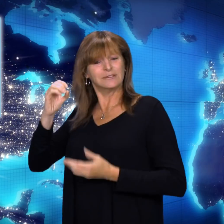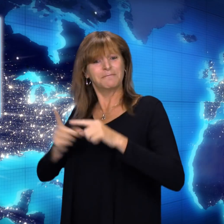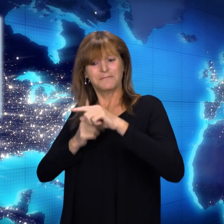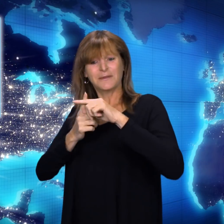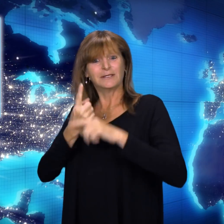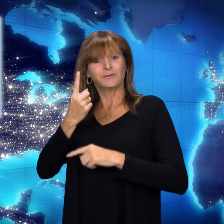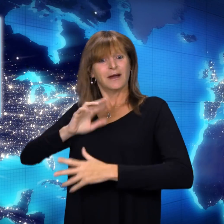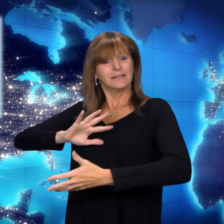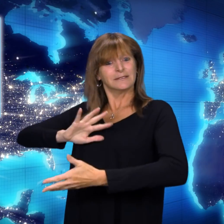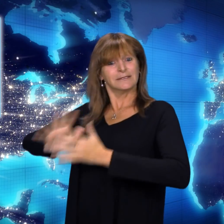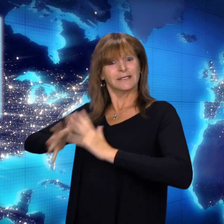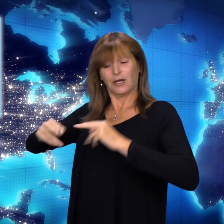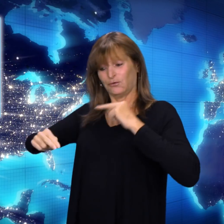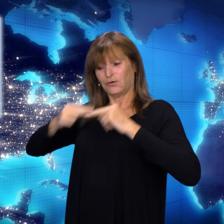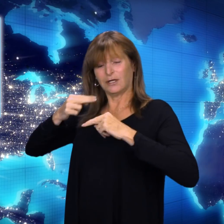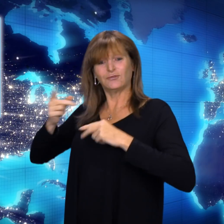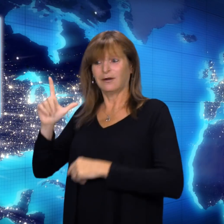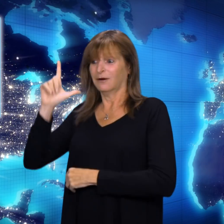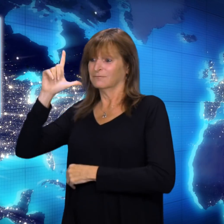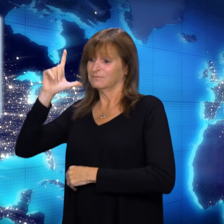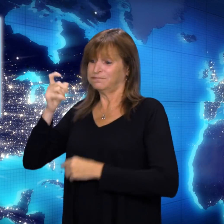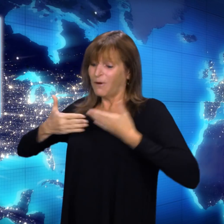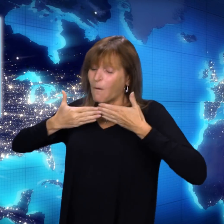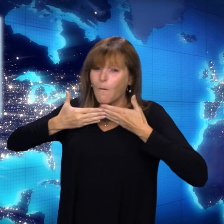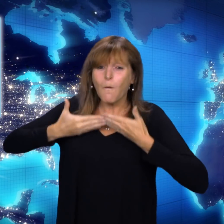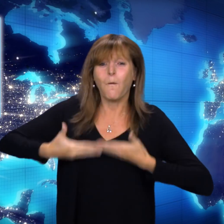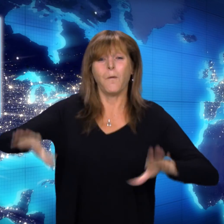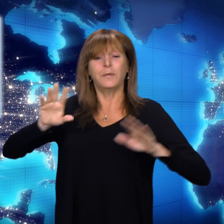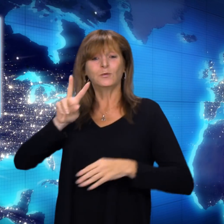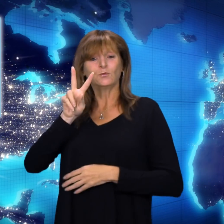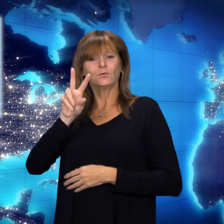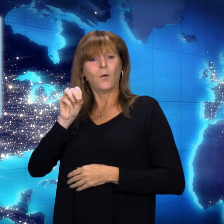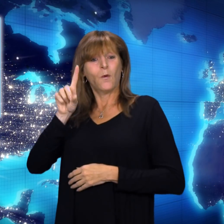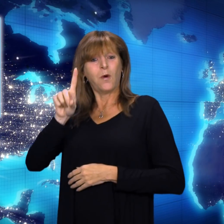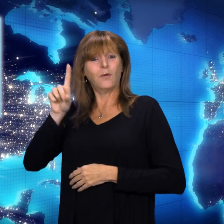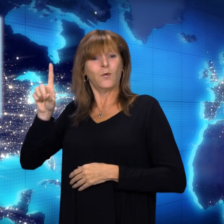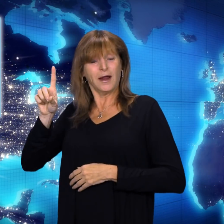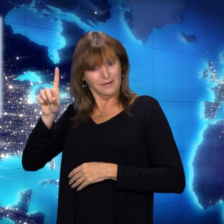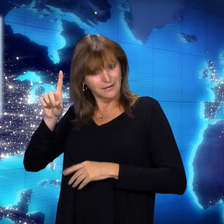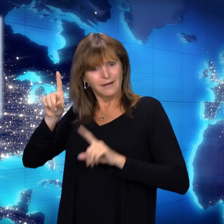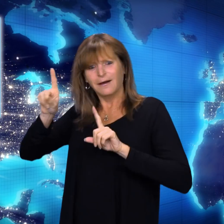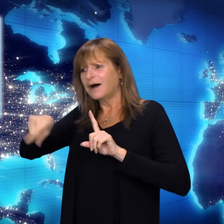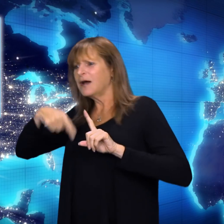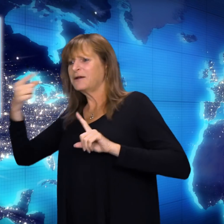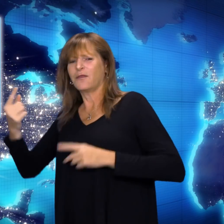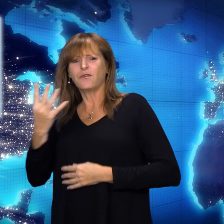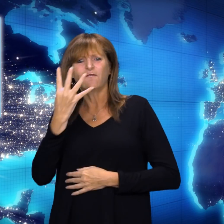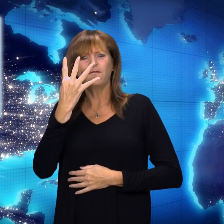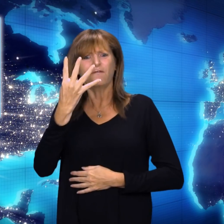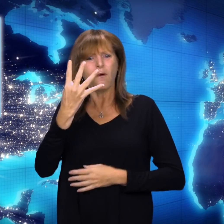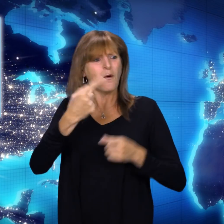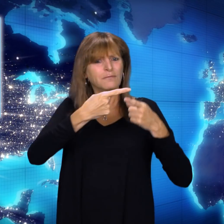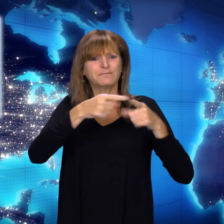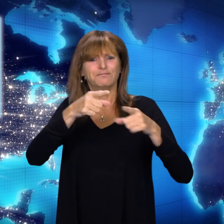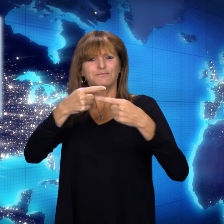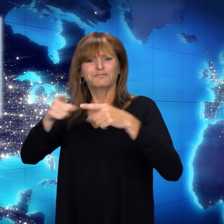followed in Paris. Since 2016, more than a dozen have also opened in